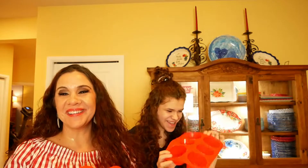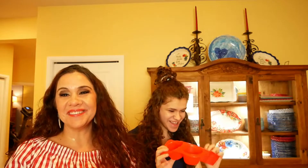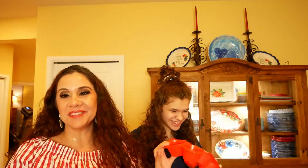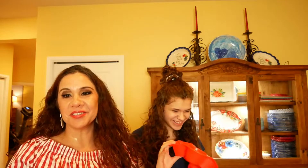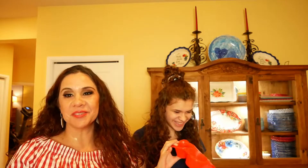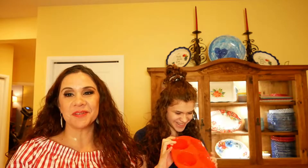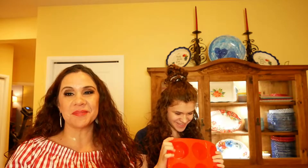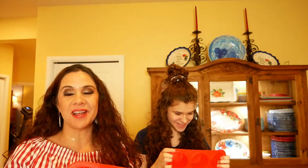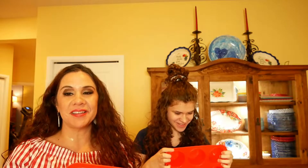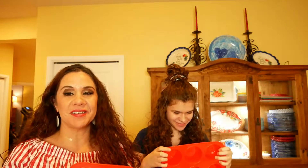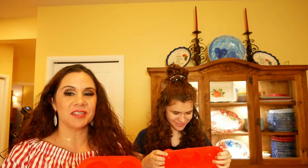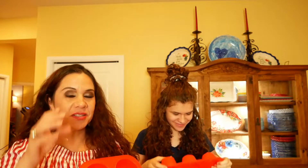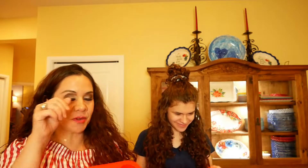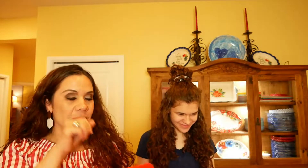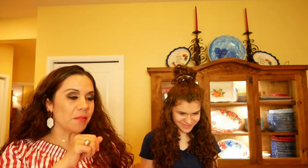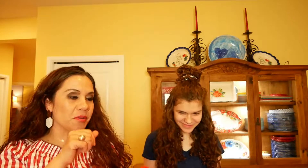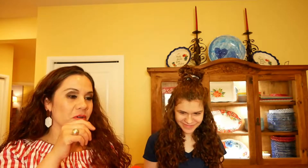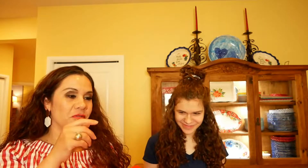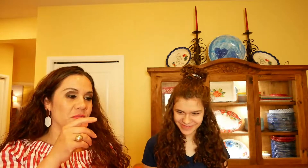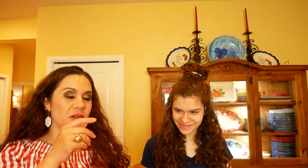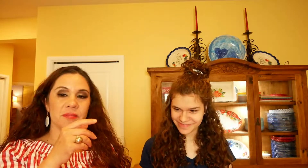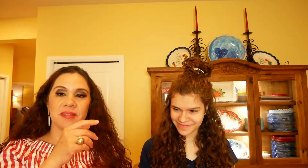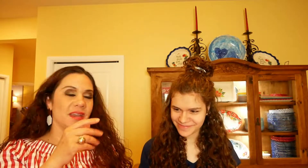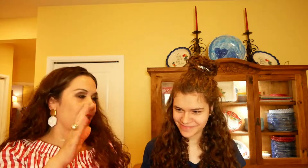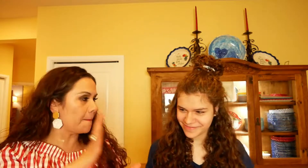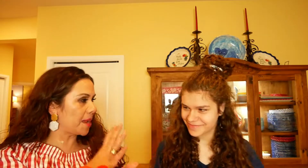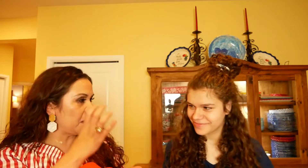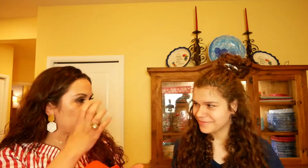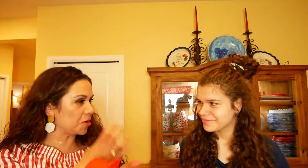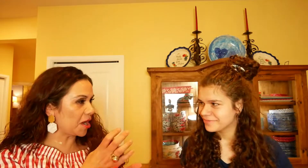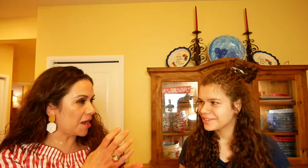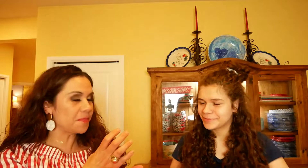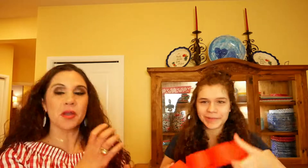you could just put them in anything just remember though if you put them in like a paper cup